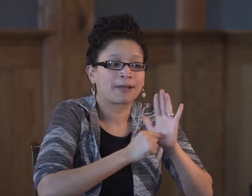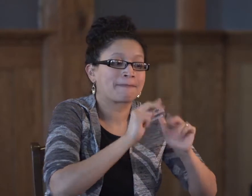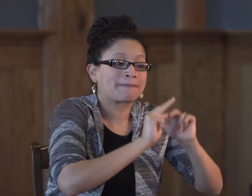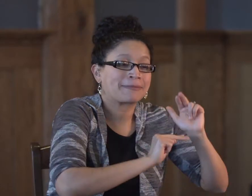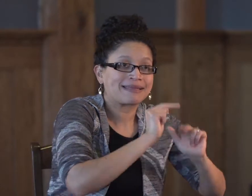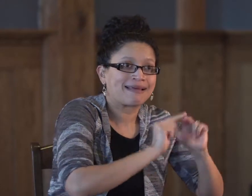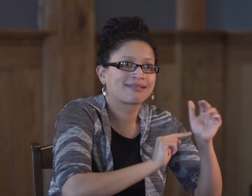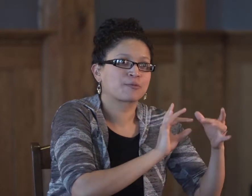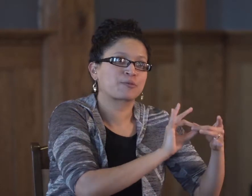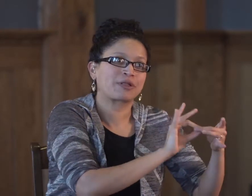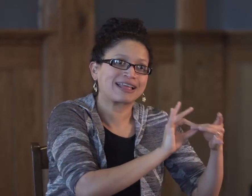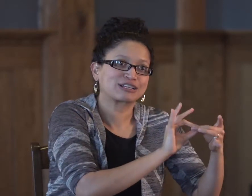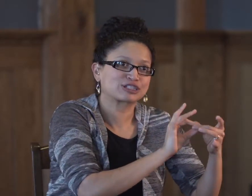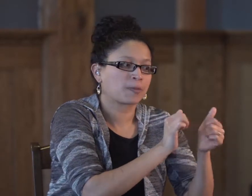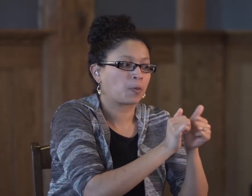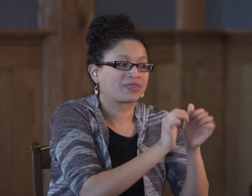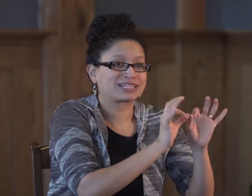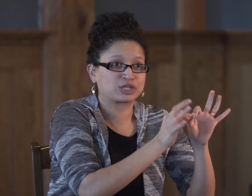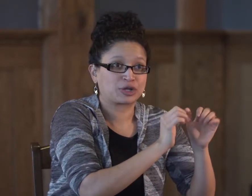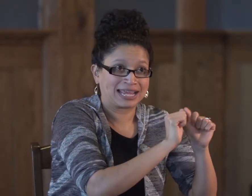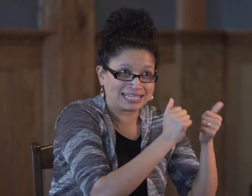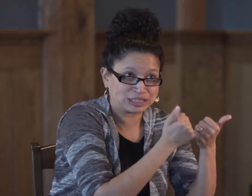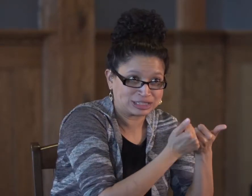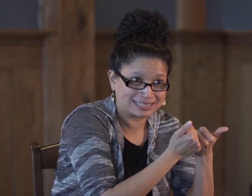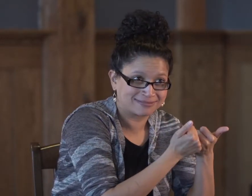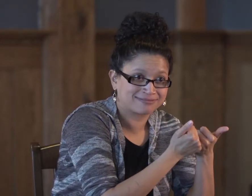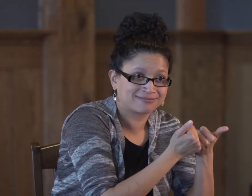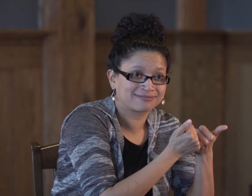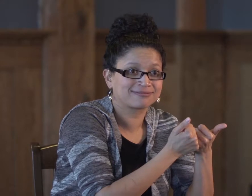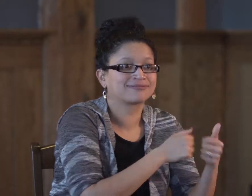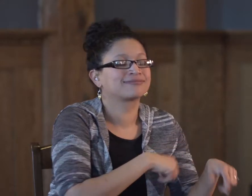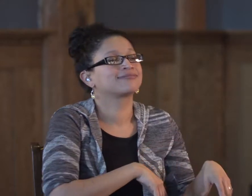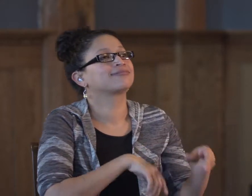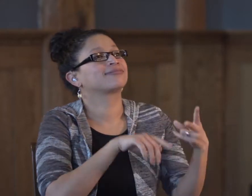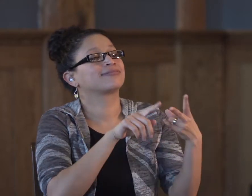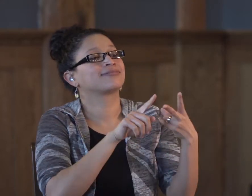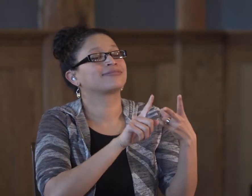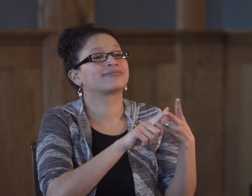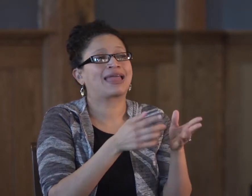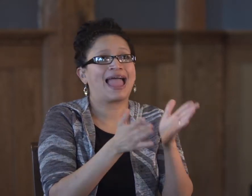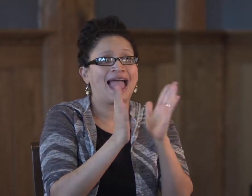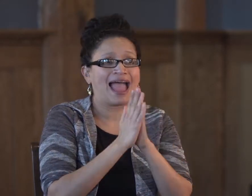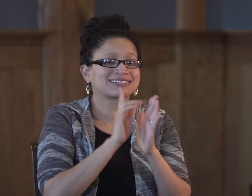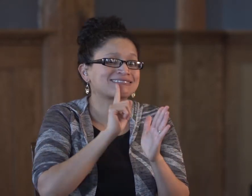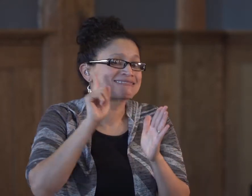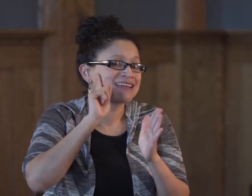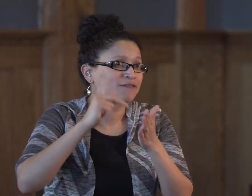to. For example, building a rapport relationship with an interpreting agency so interpreters